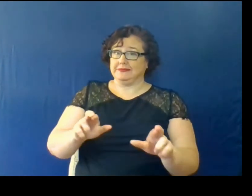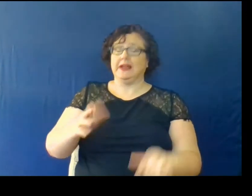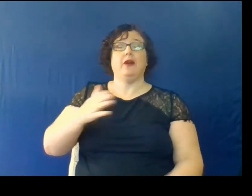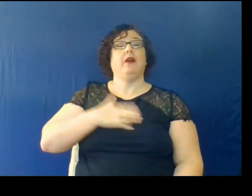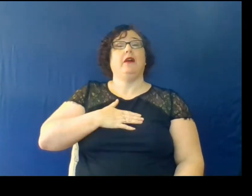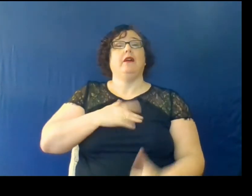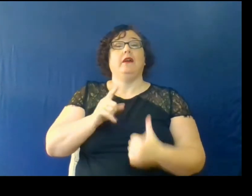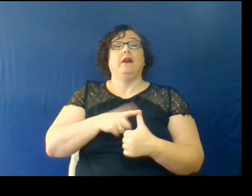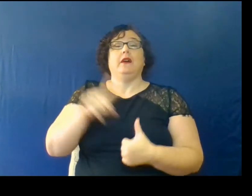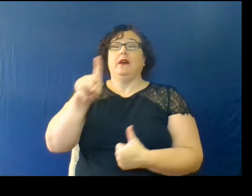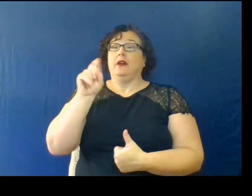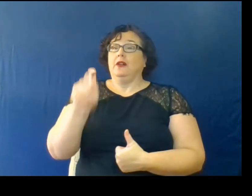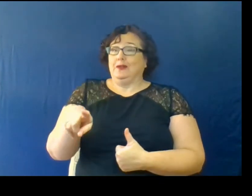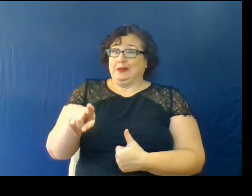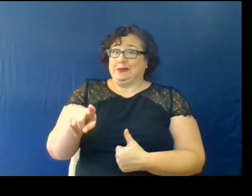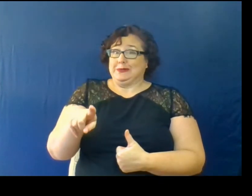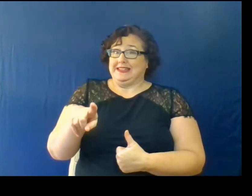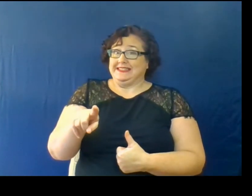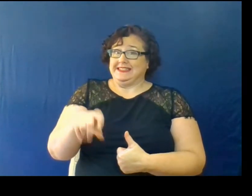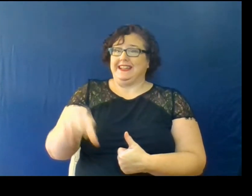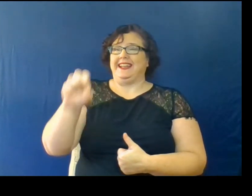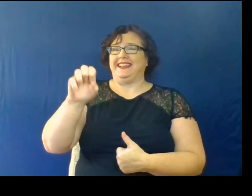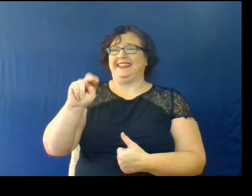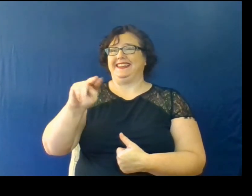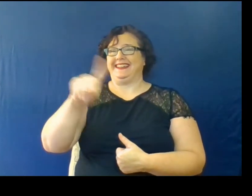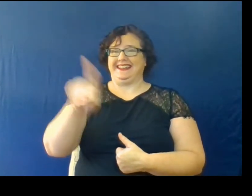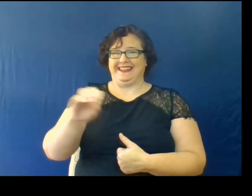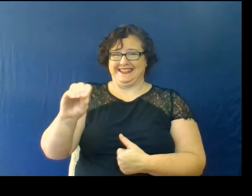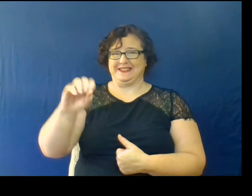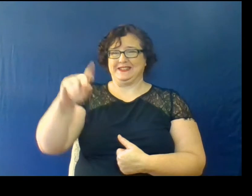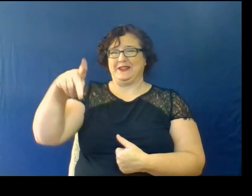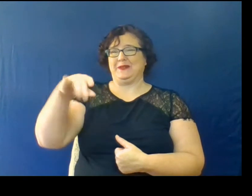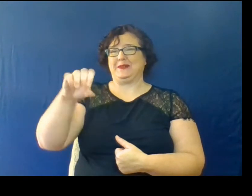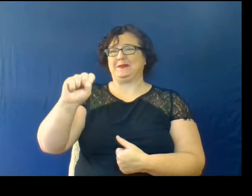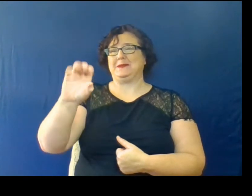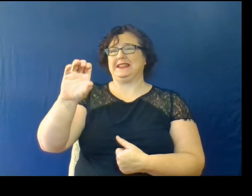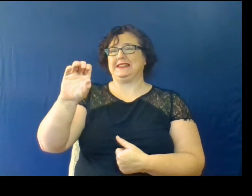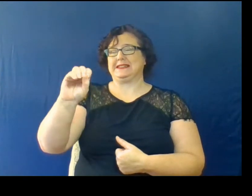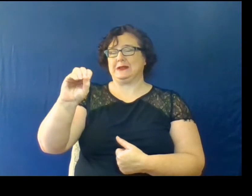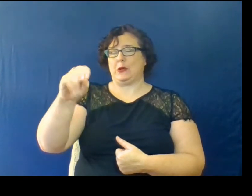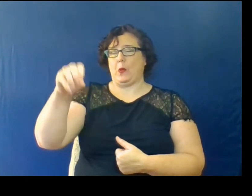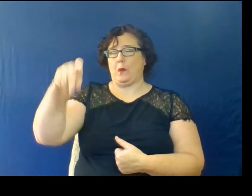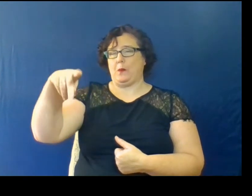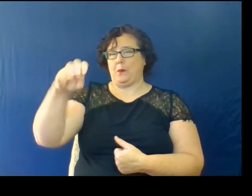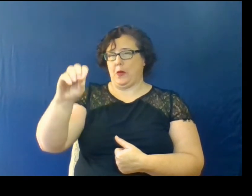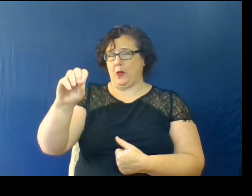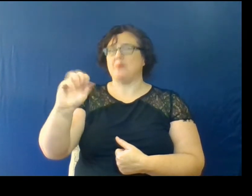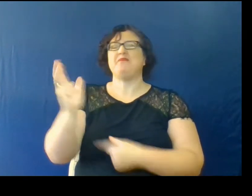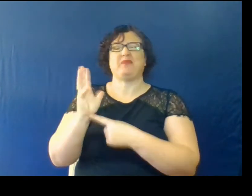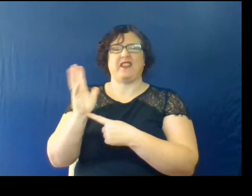will be to Enzo Piscopo and he will have five minutes. And Janet will have five minutes. And